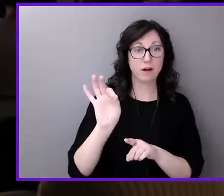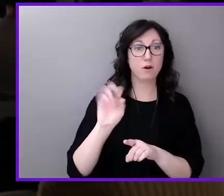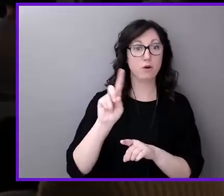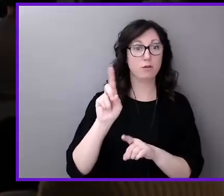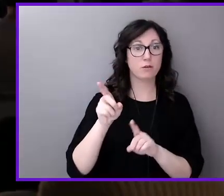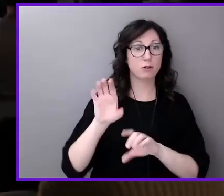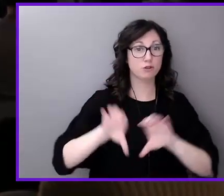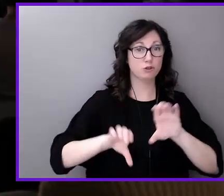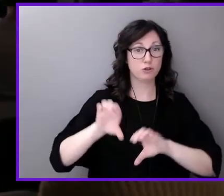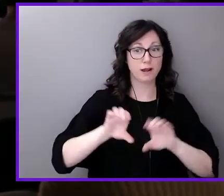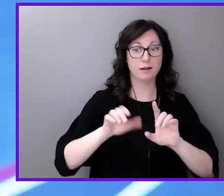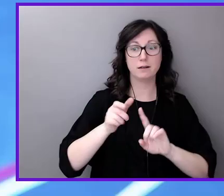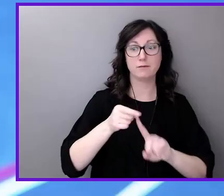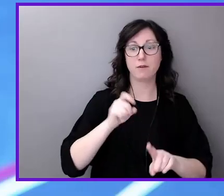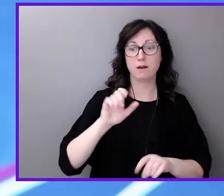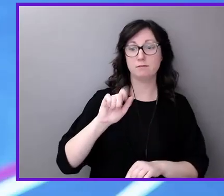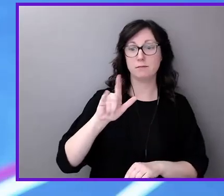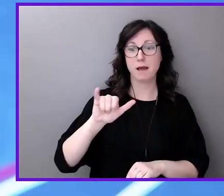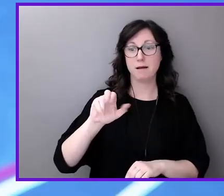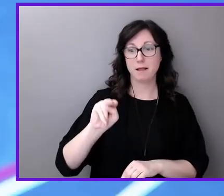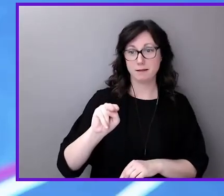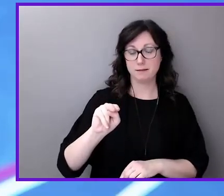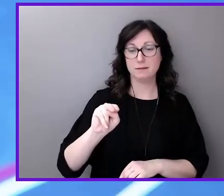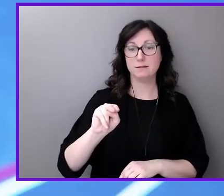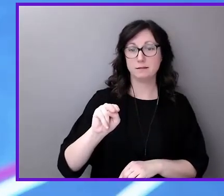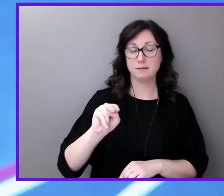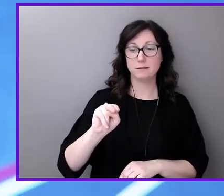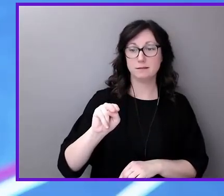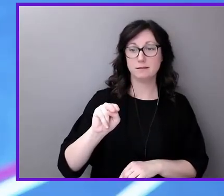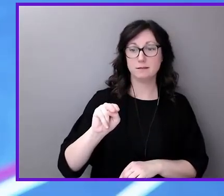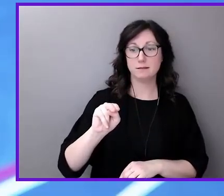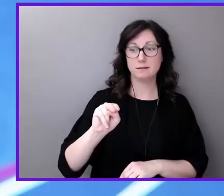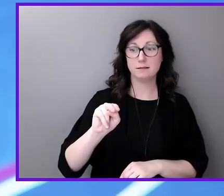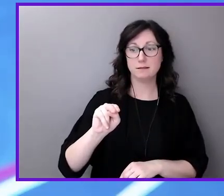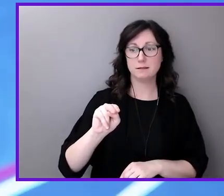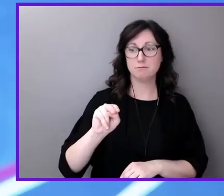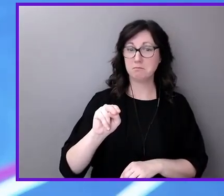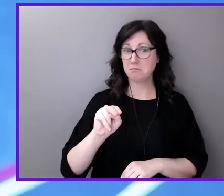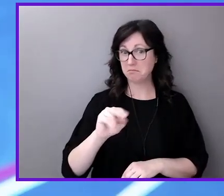from Alain and he’s asking us: are there going to be any funds given